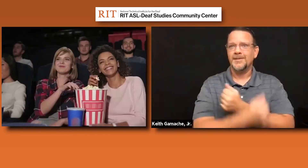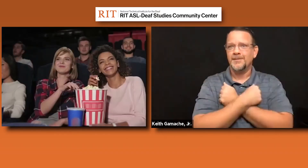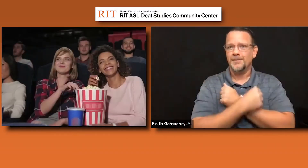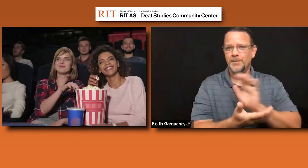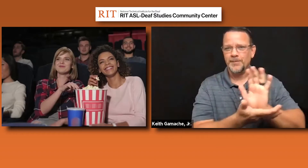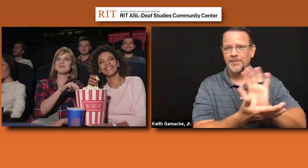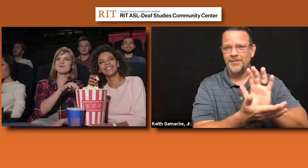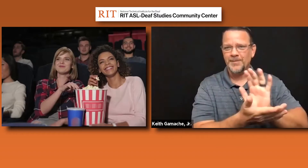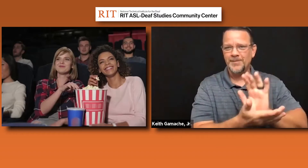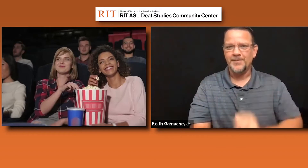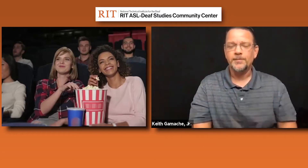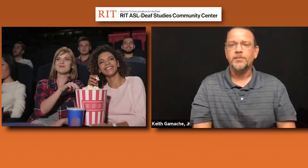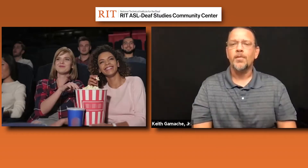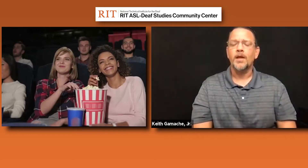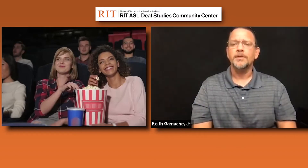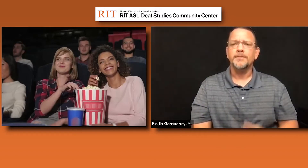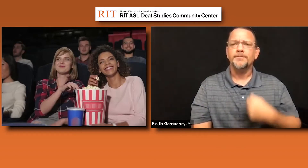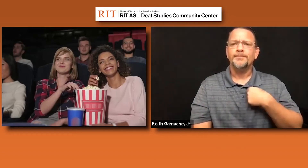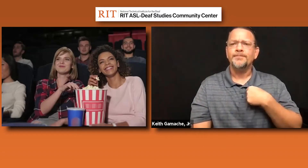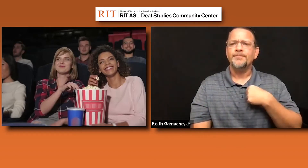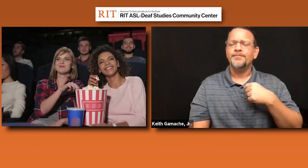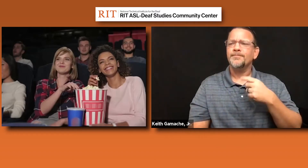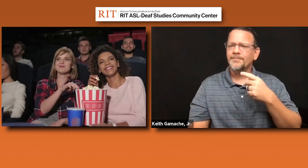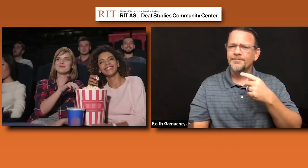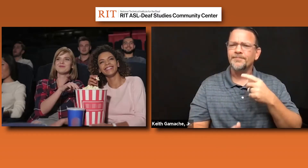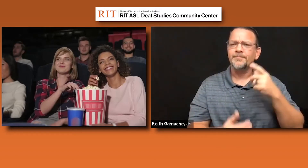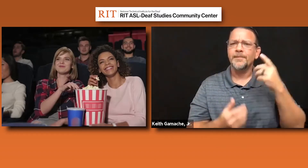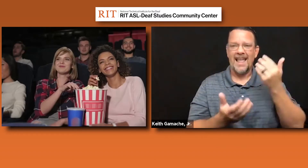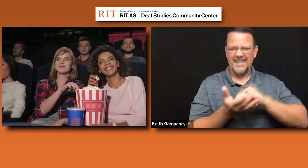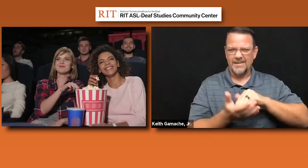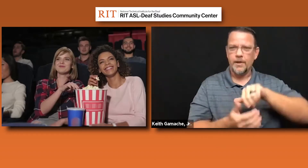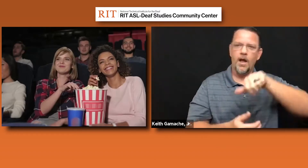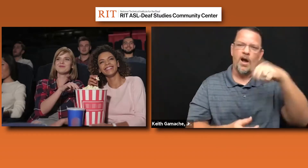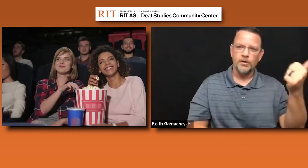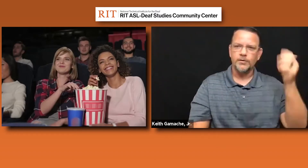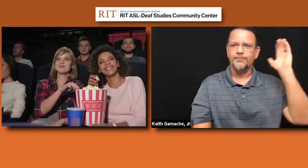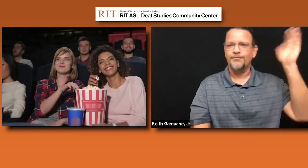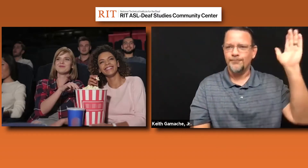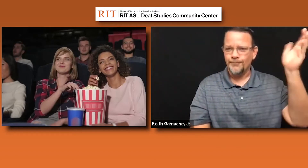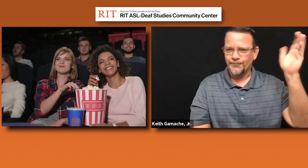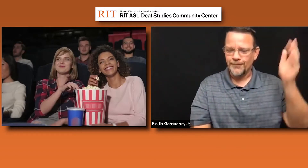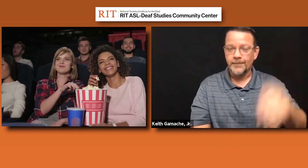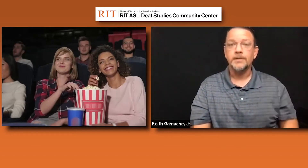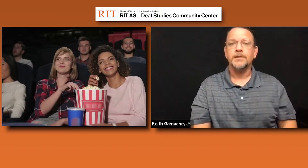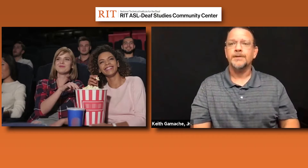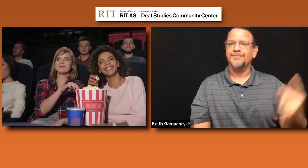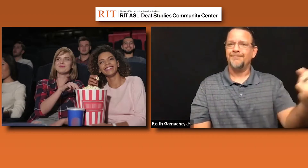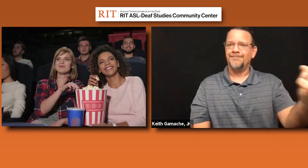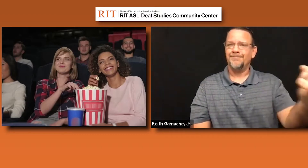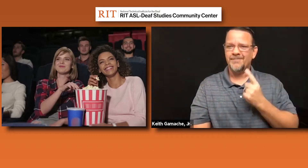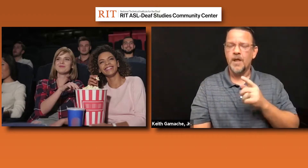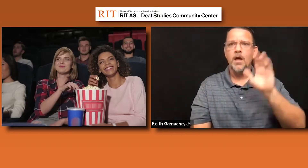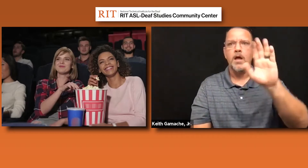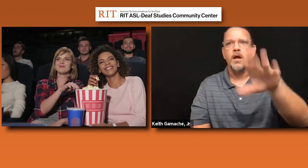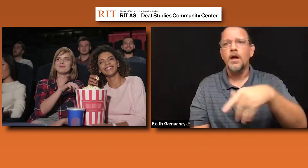As you can see in this picture, I love movies, and in another workshop presentation, someone else came up to me, said,